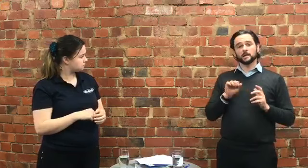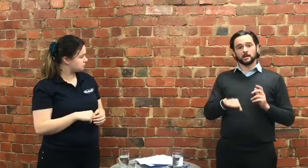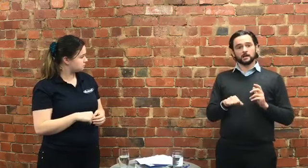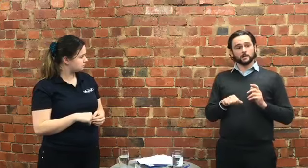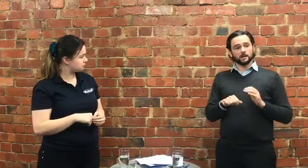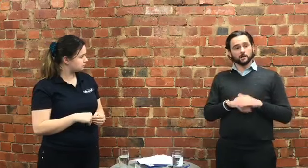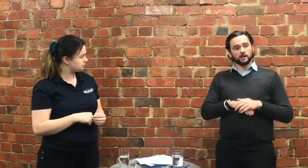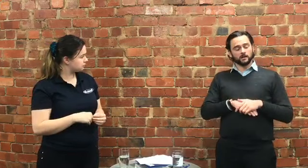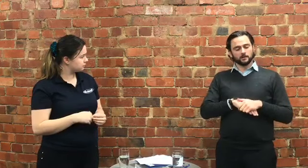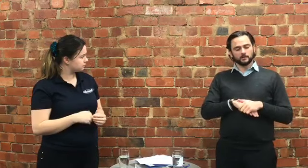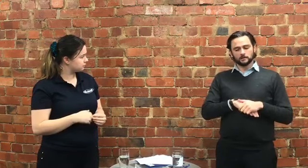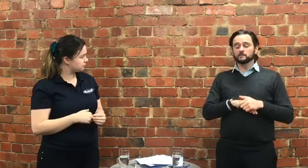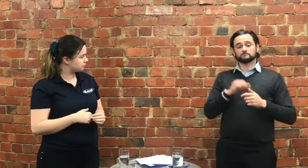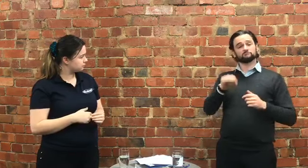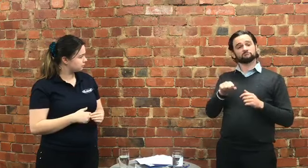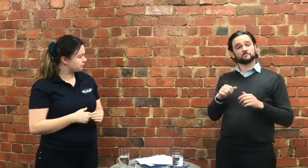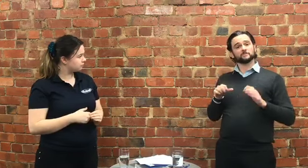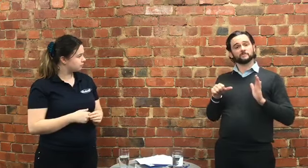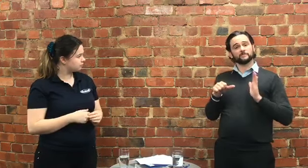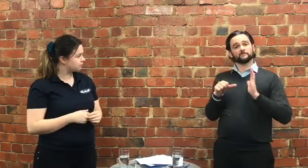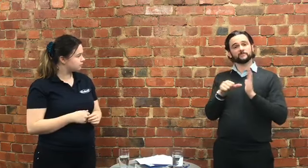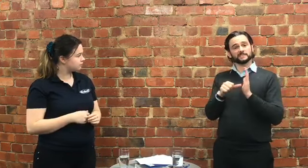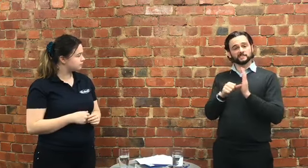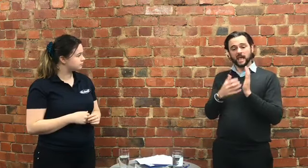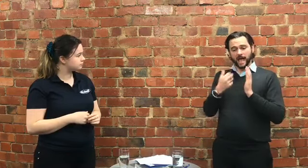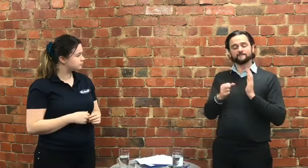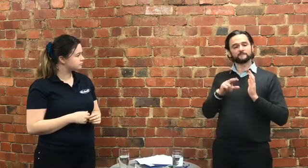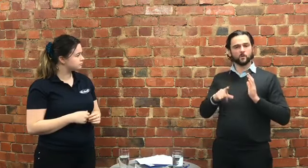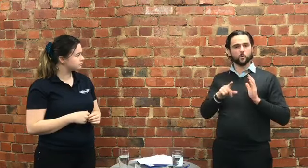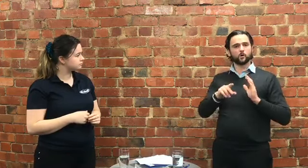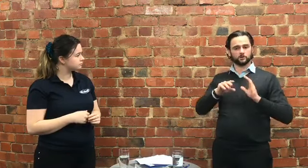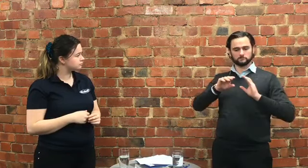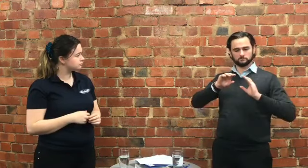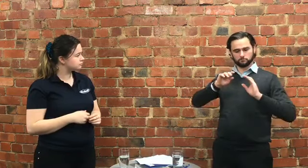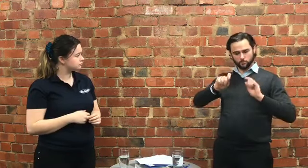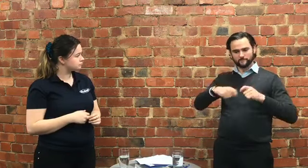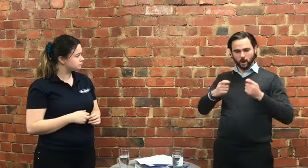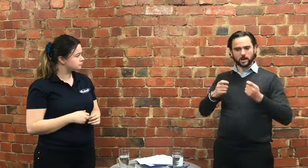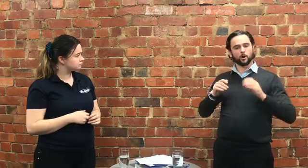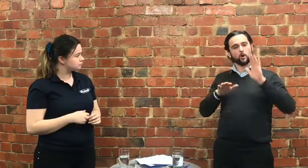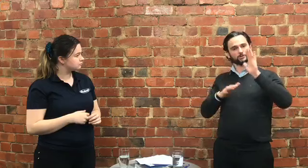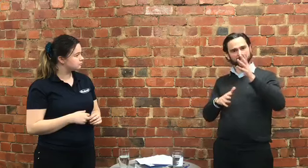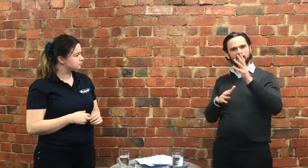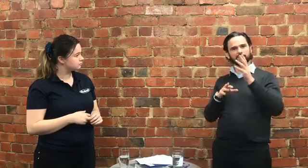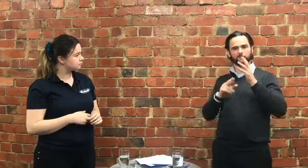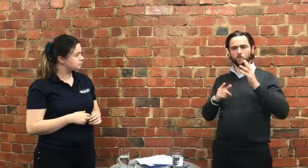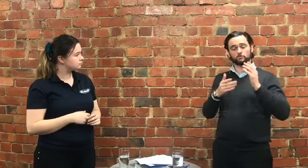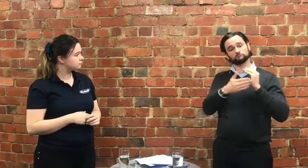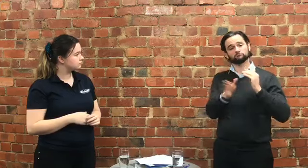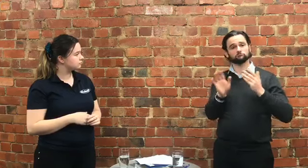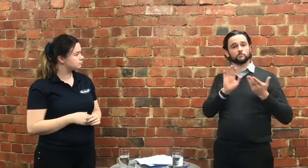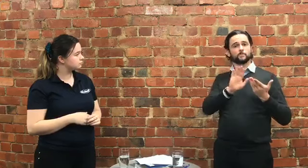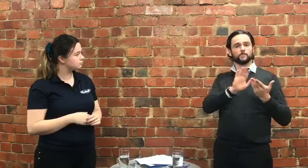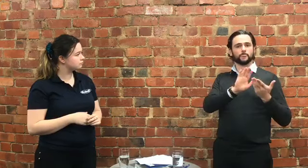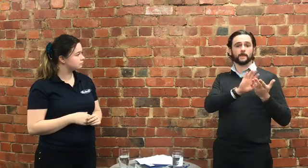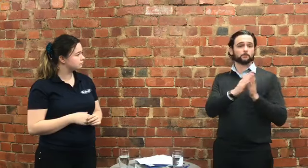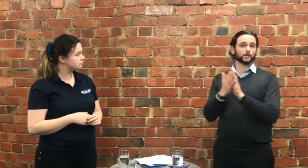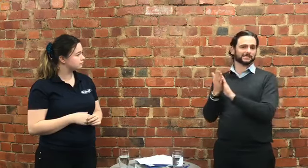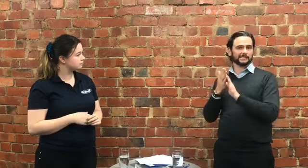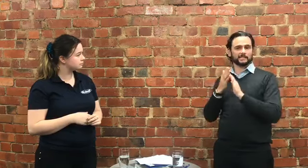Is there already funding in the plan to be able to provide for Auslan classes? Yeah, funding can be provided for that,